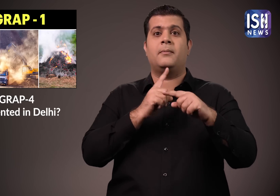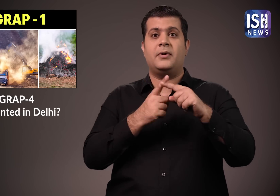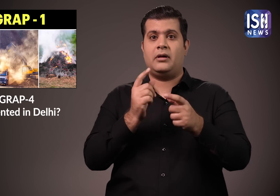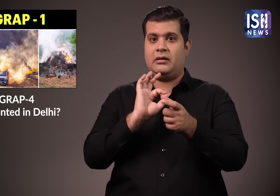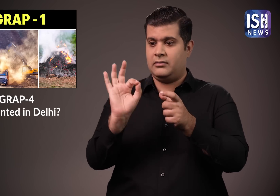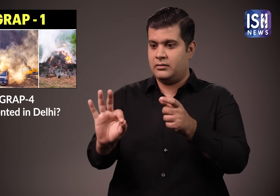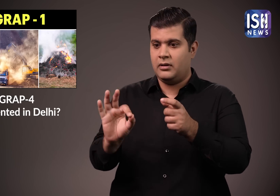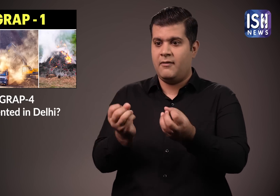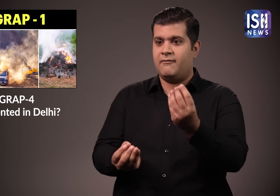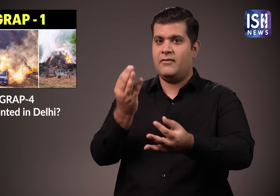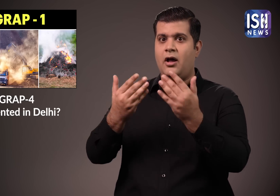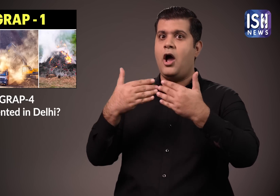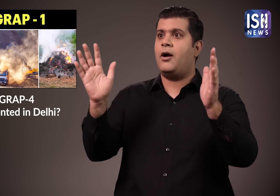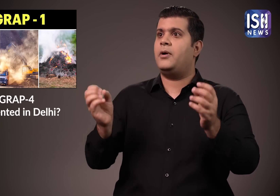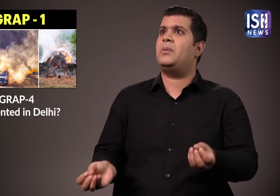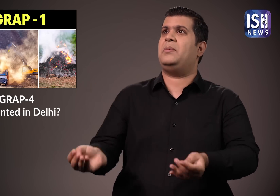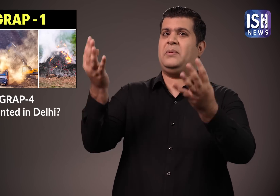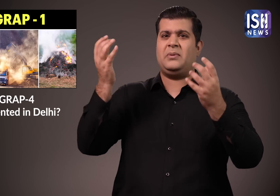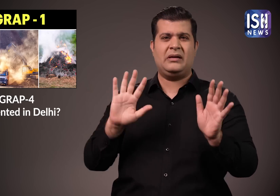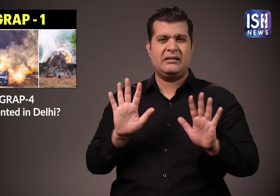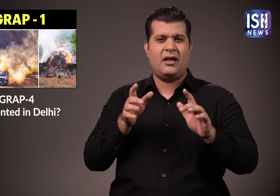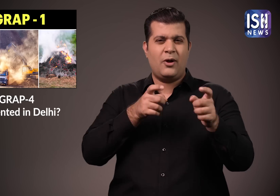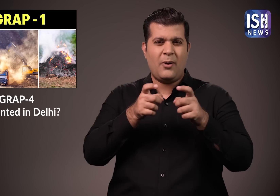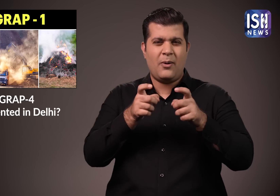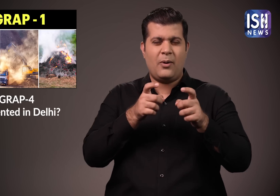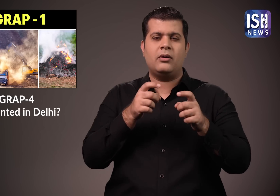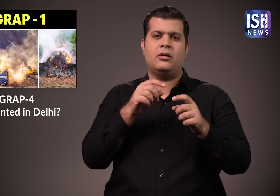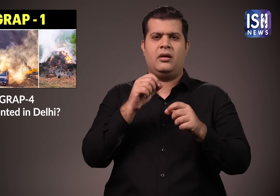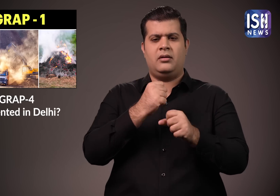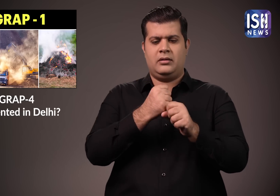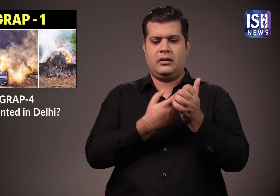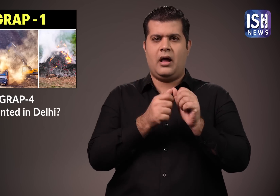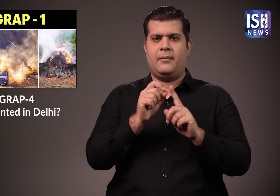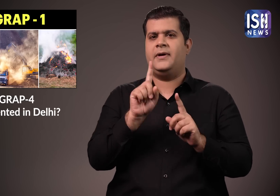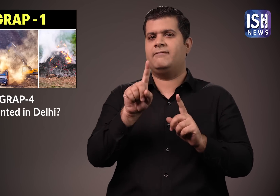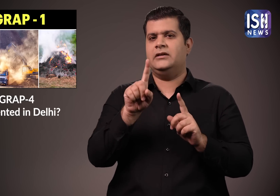Restrictions on open burning is also a measure for GRAP-1.